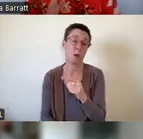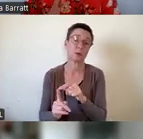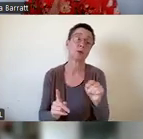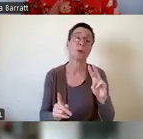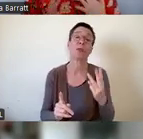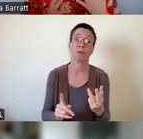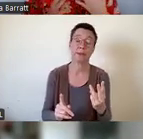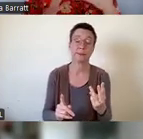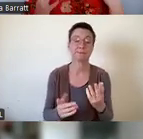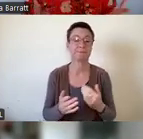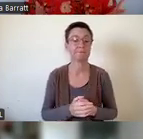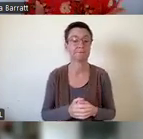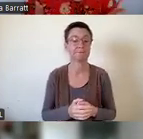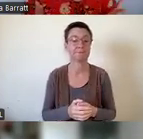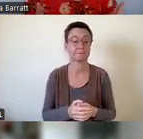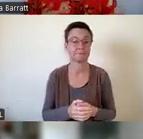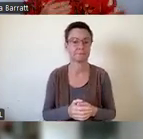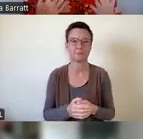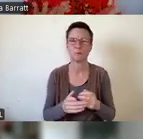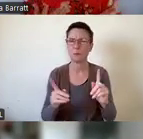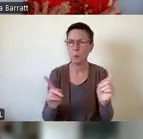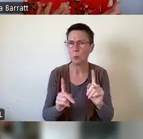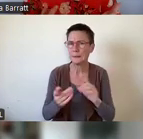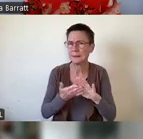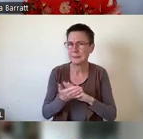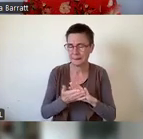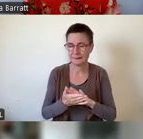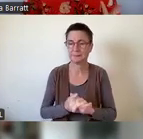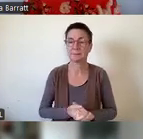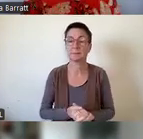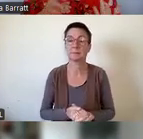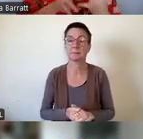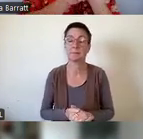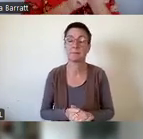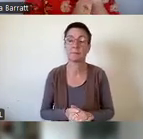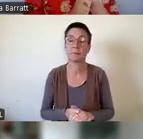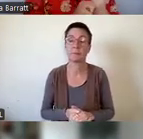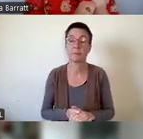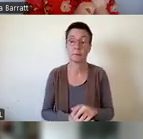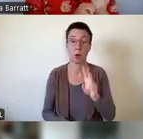In terms of what they are, I always recommend looking at your art form.